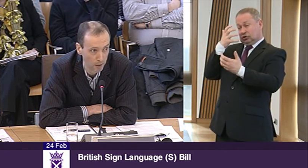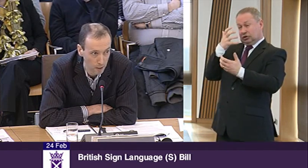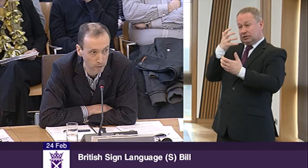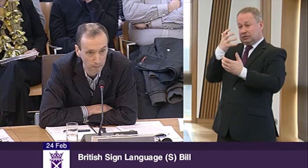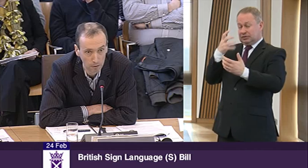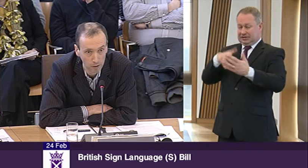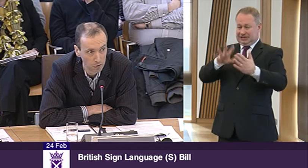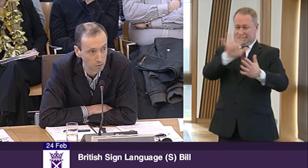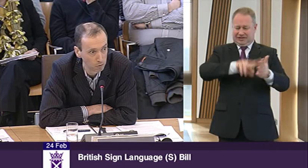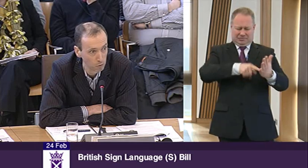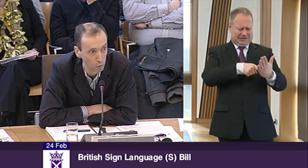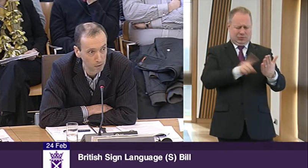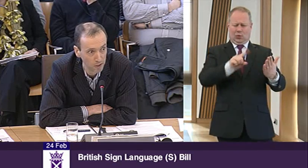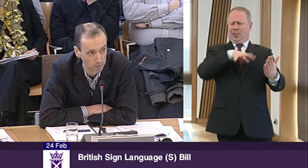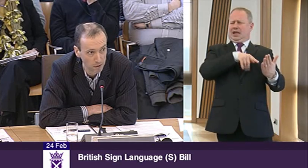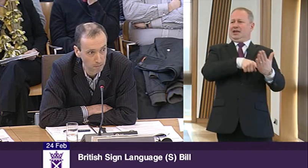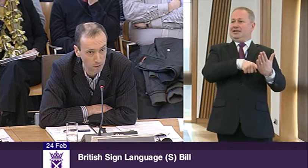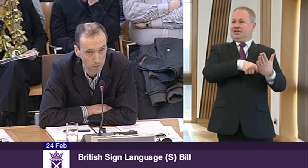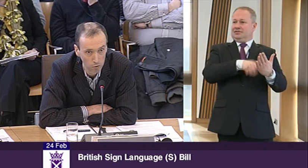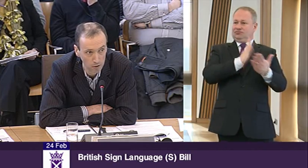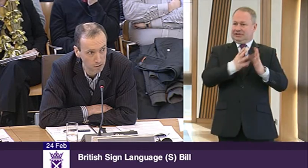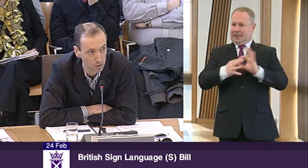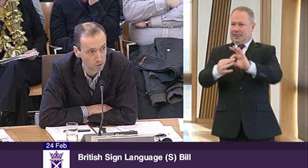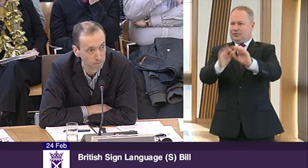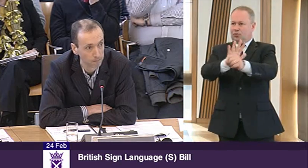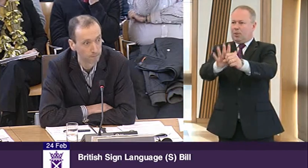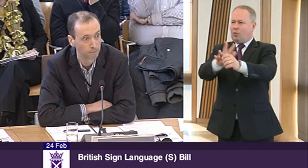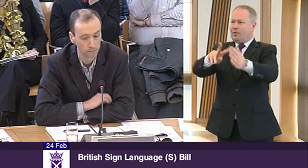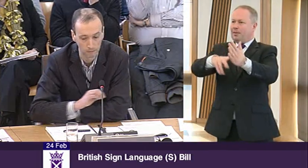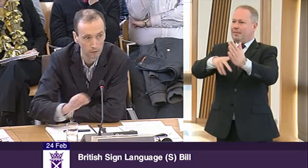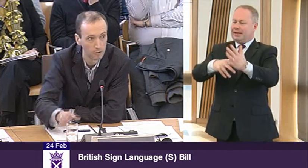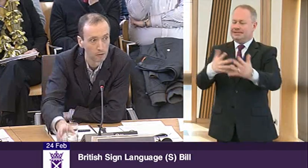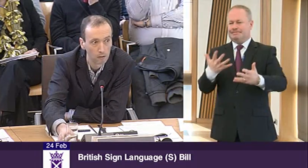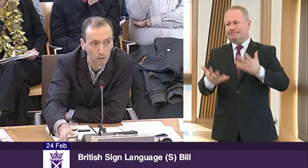be in the national plan and how it might relate to local plans under the proposed legislation.